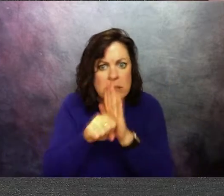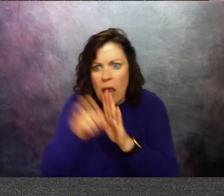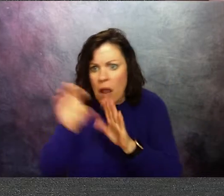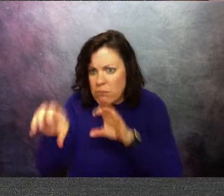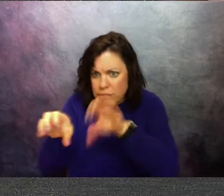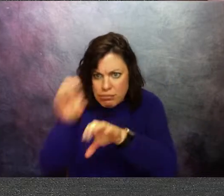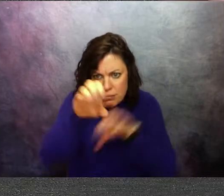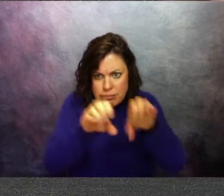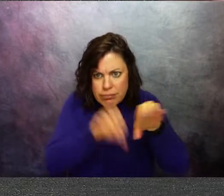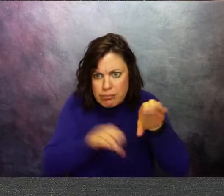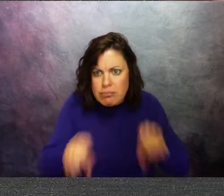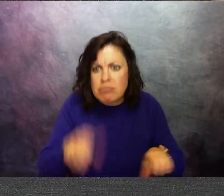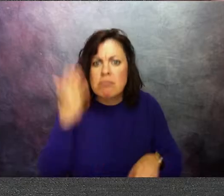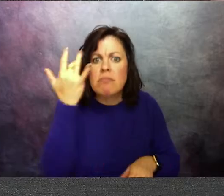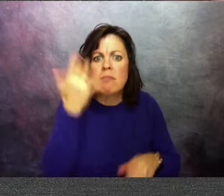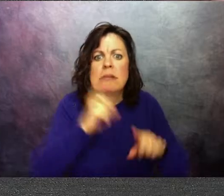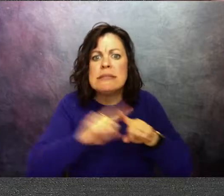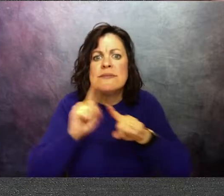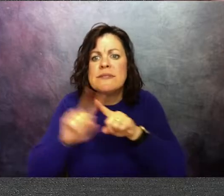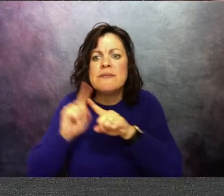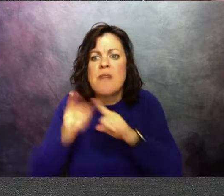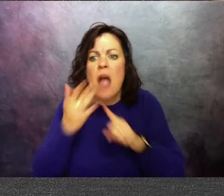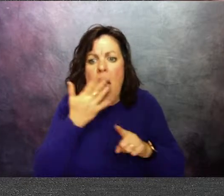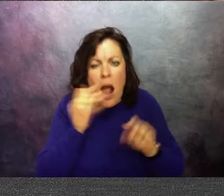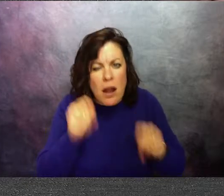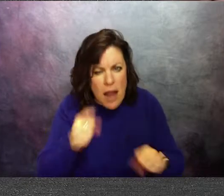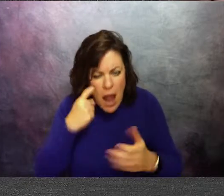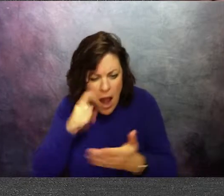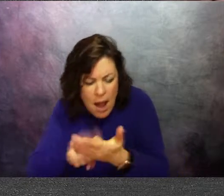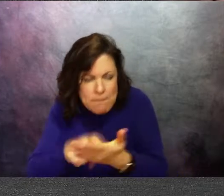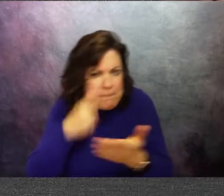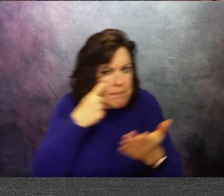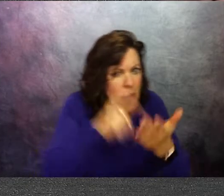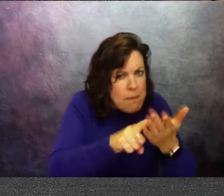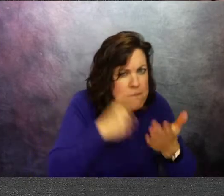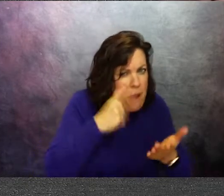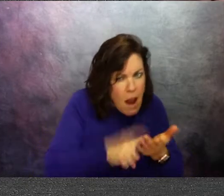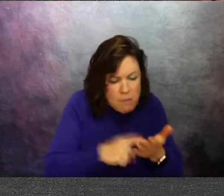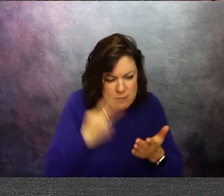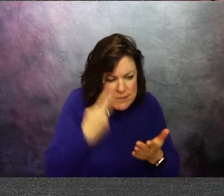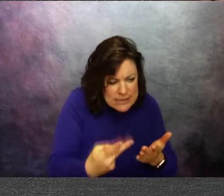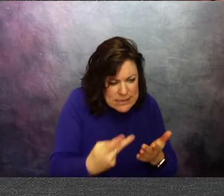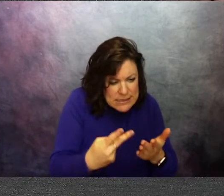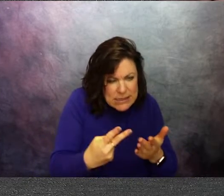color. So you can kind of tell them apart. So you can see where the borders of the state are.